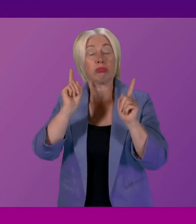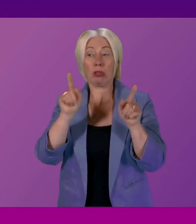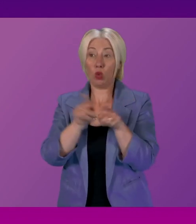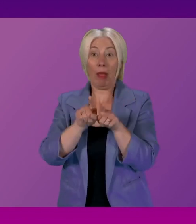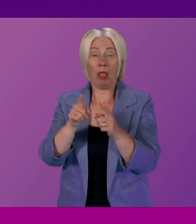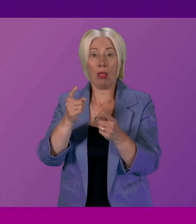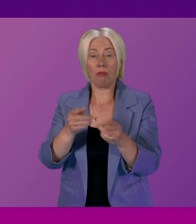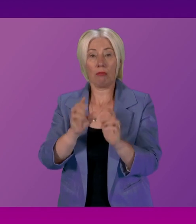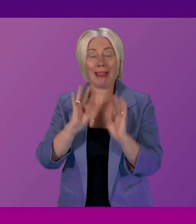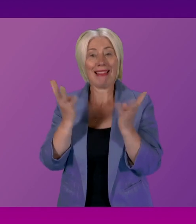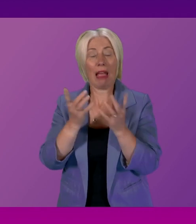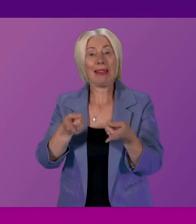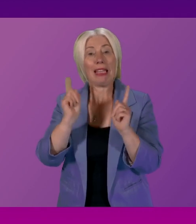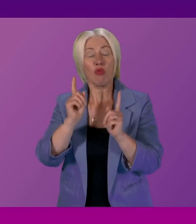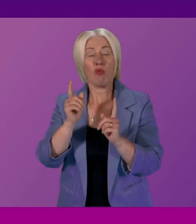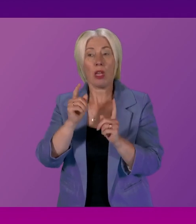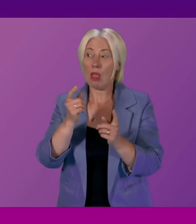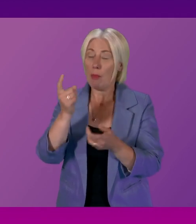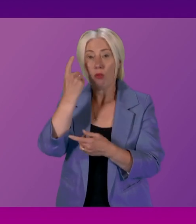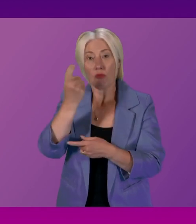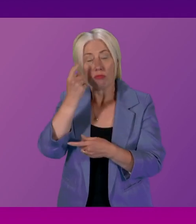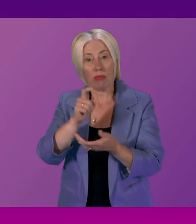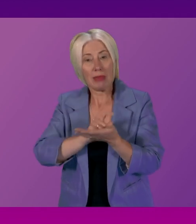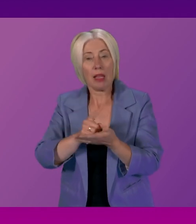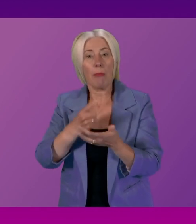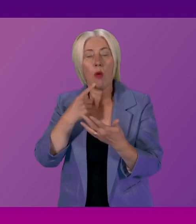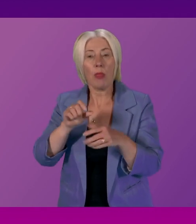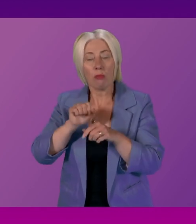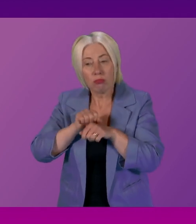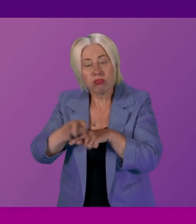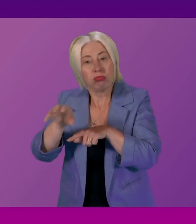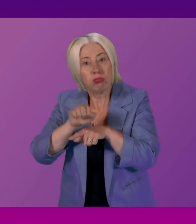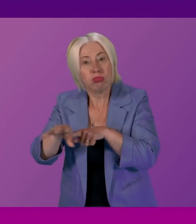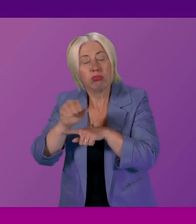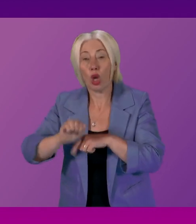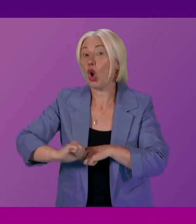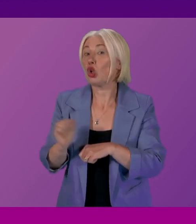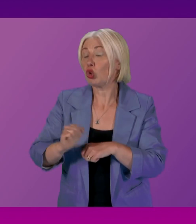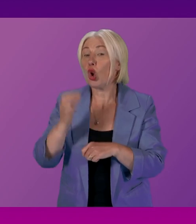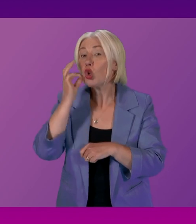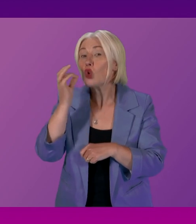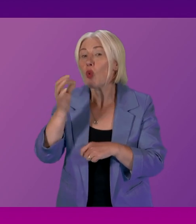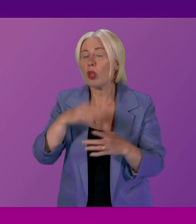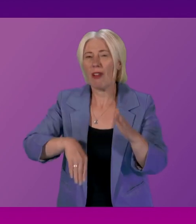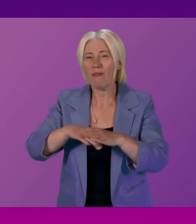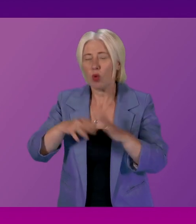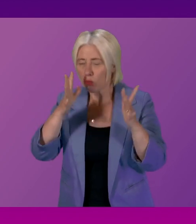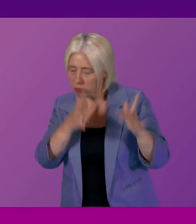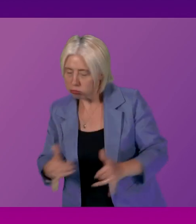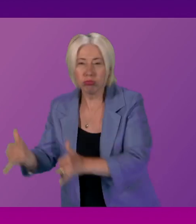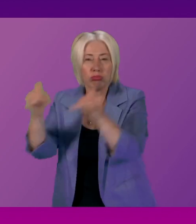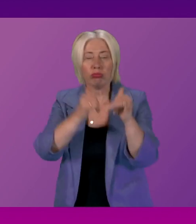On outflow monitoring, Scottish Water carried out a comprehensive and Scotland-wide environmental